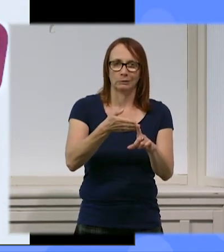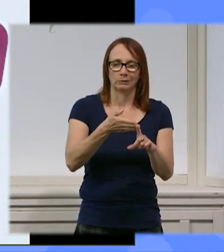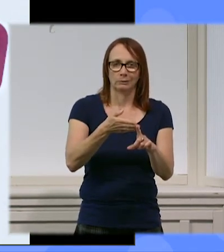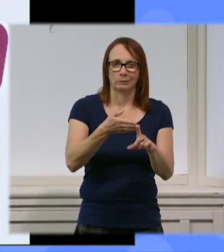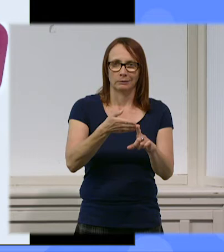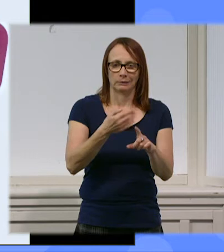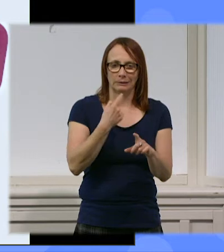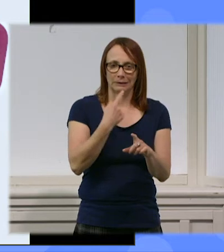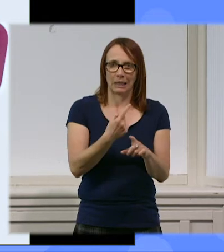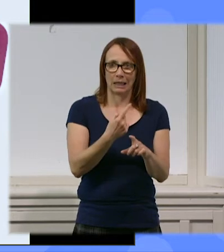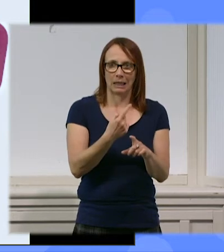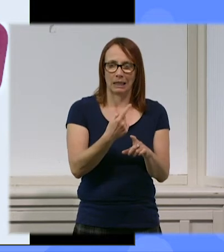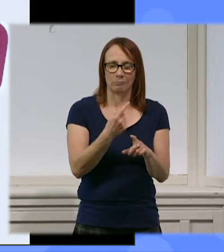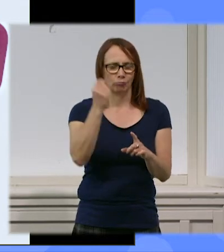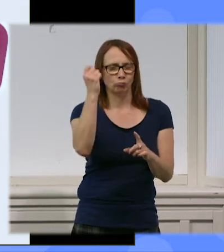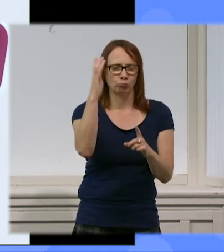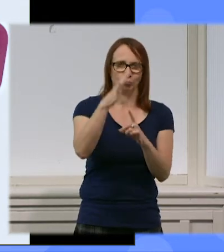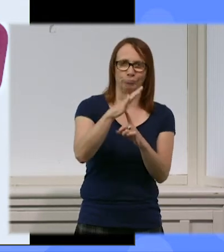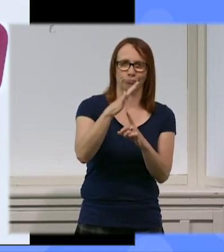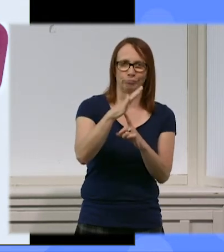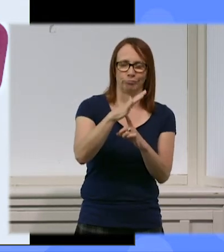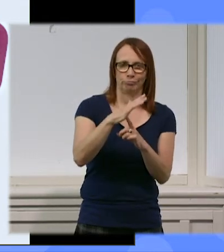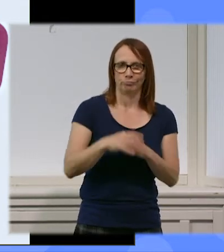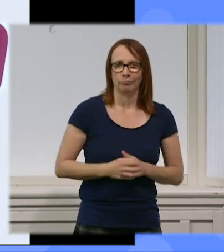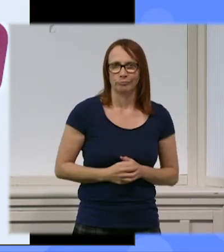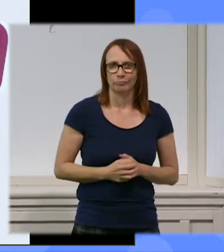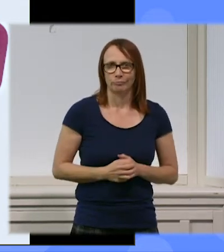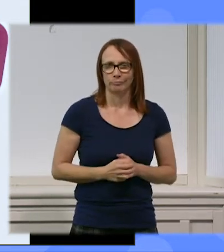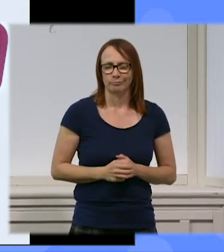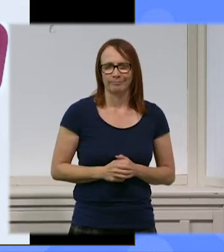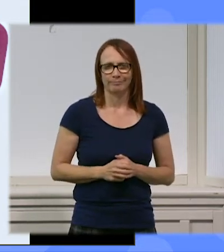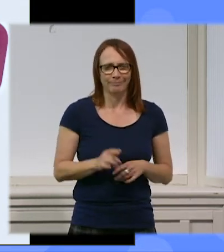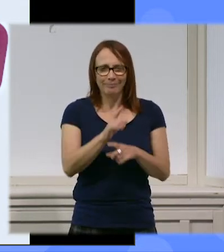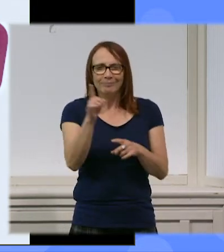SDGs right at the heart now you may recall that we we looked at the national